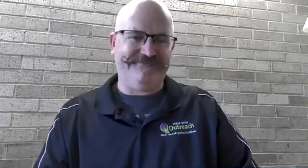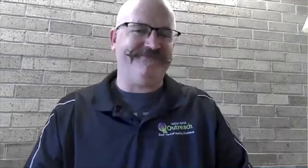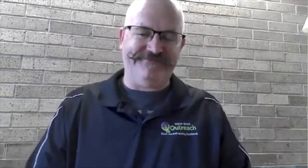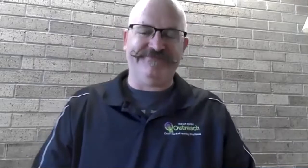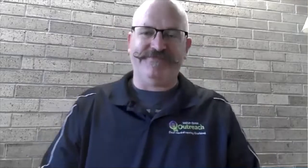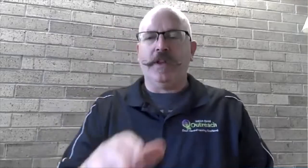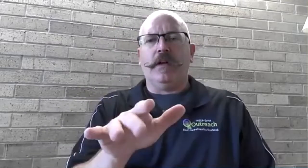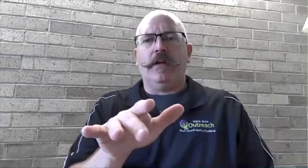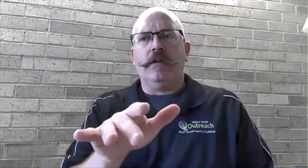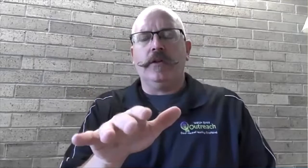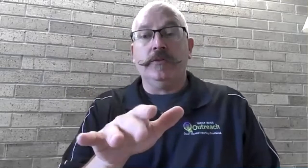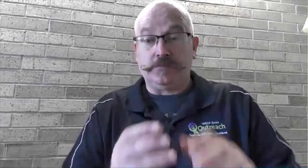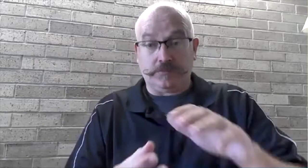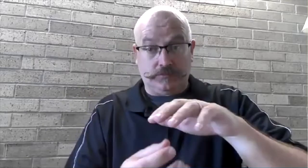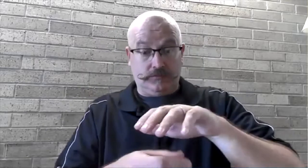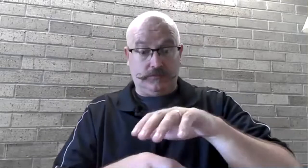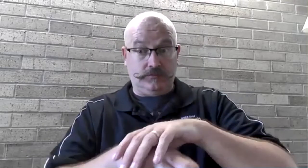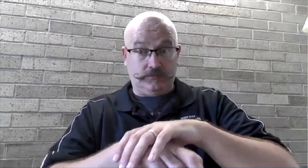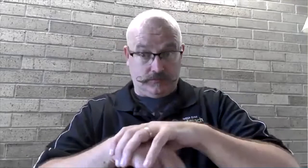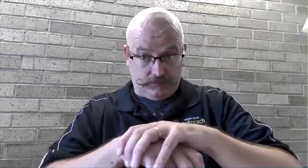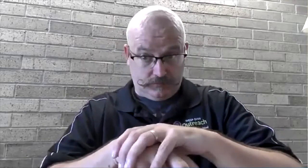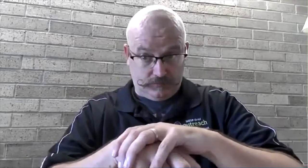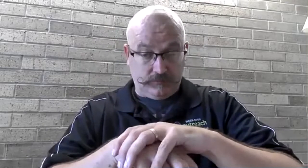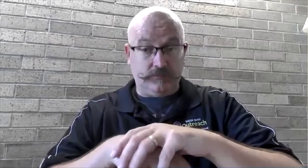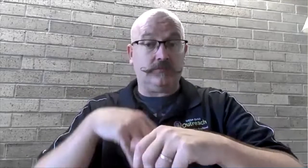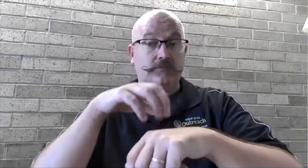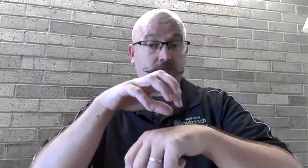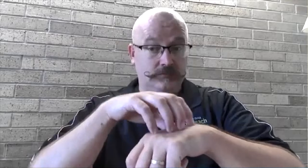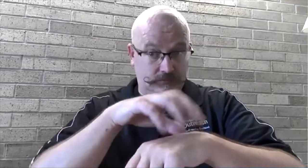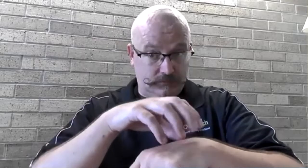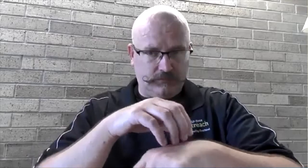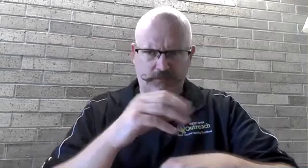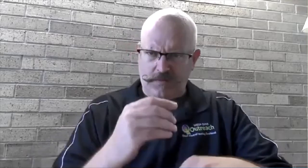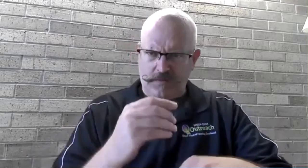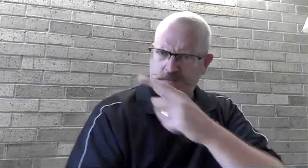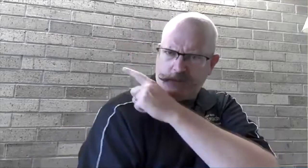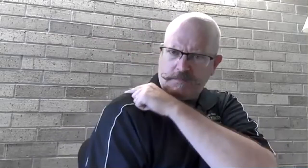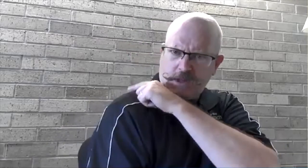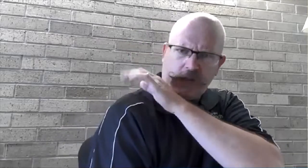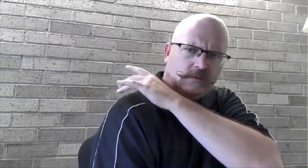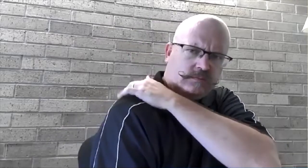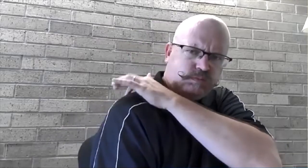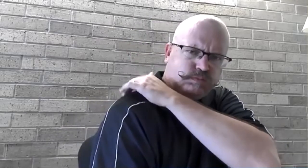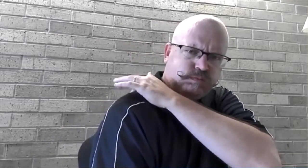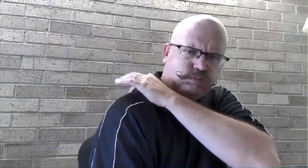so you can laugh along with them. When talking about the tactile and pro-tactile there's also